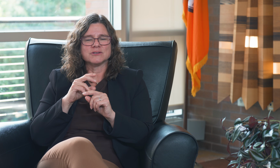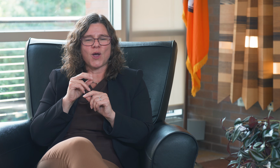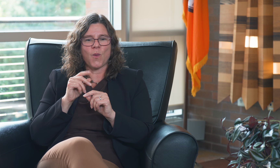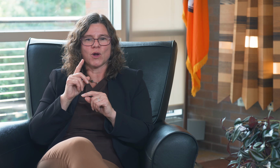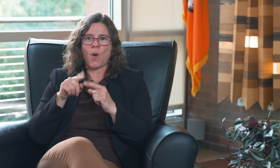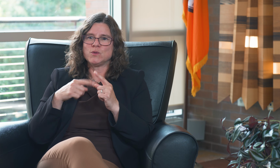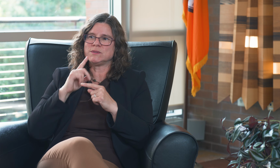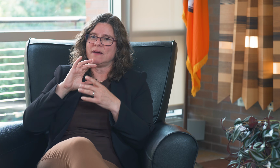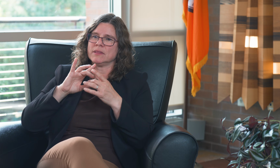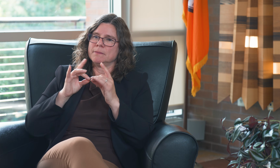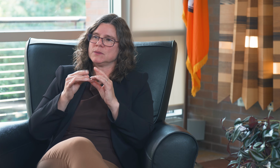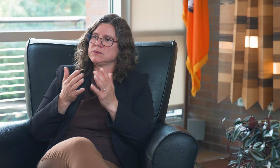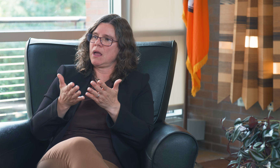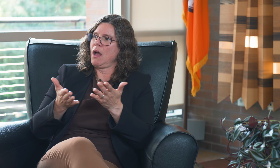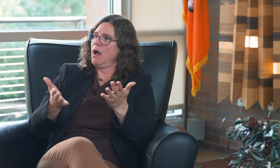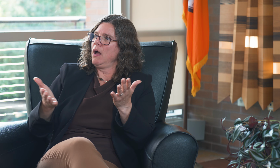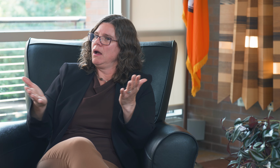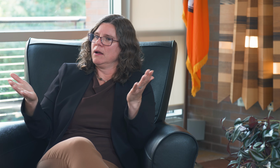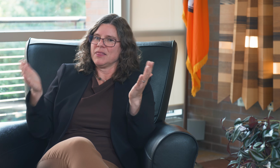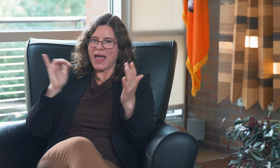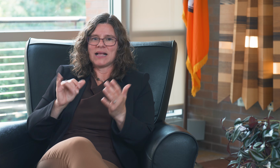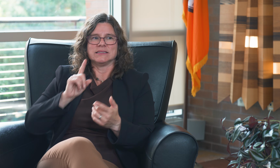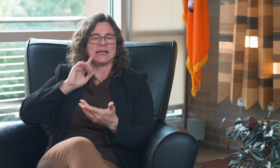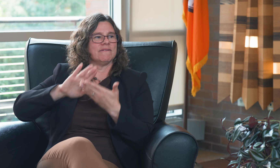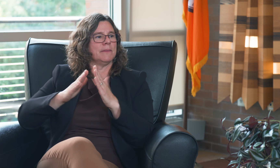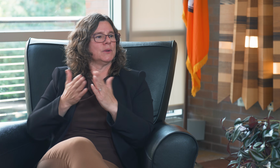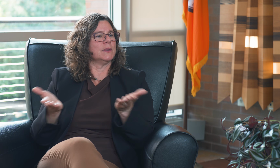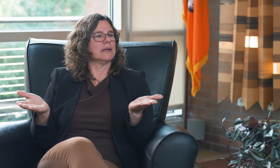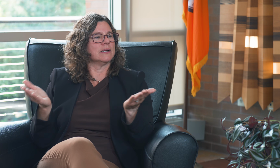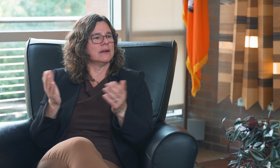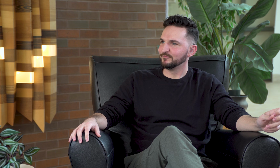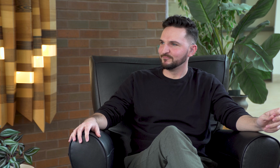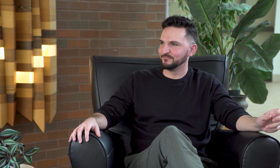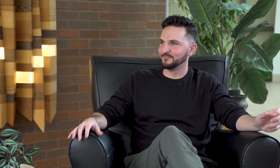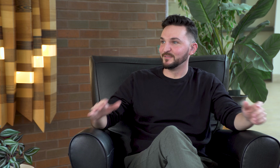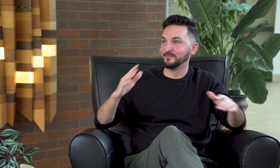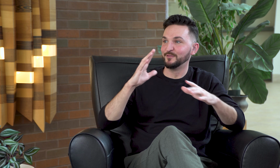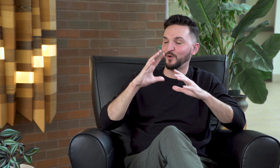And so going to the Deaflympics was like, “Yes, this is the deaf community.”